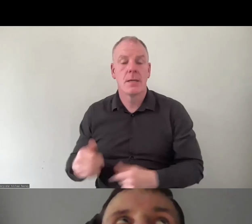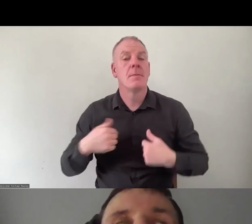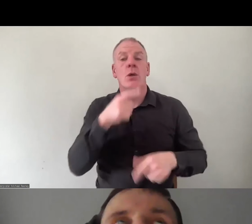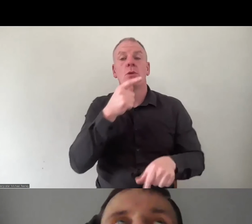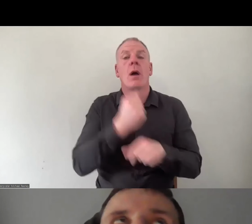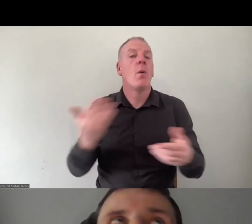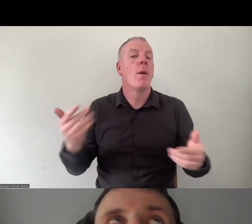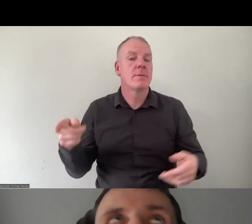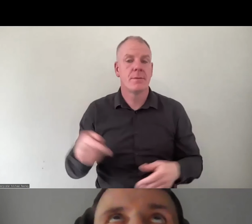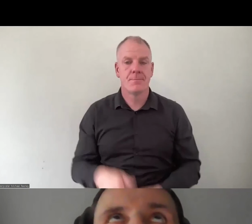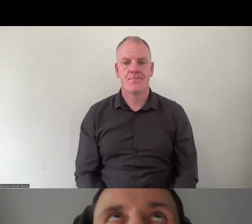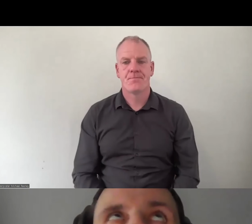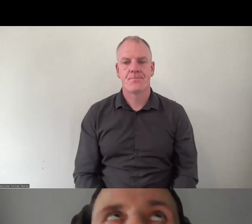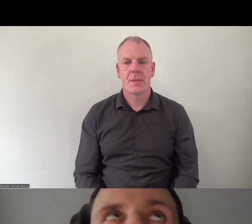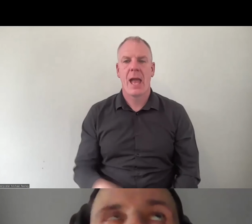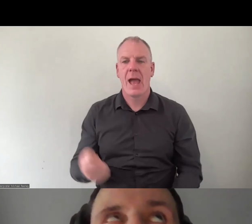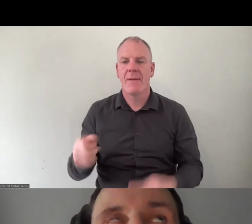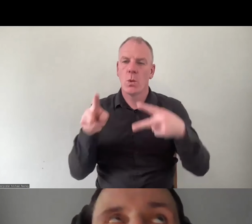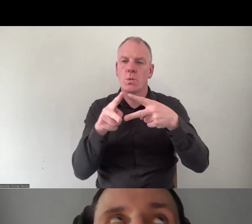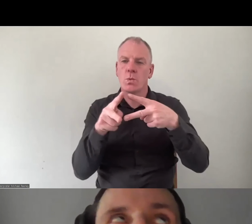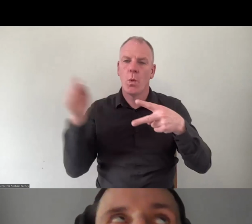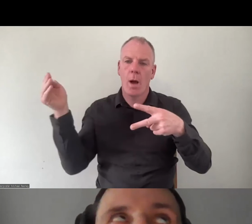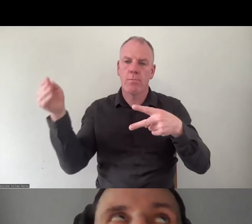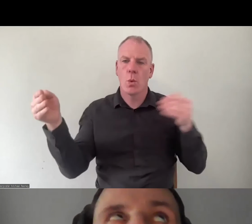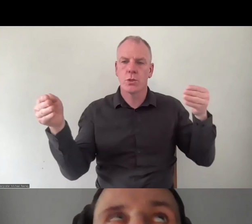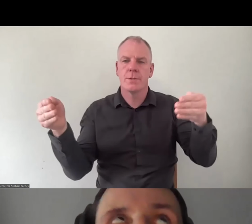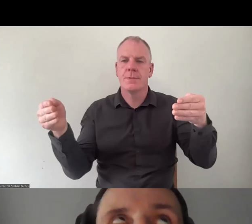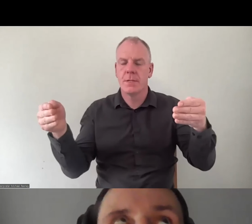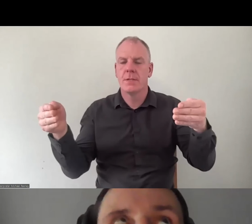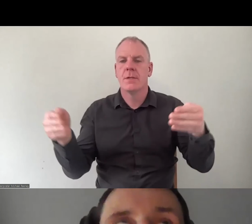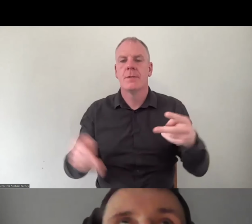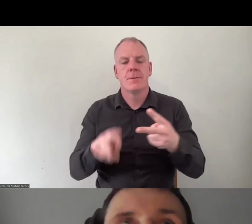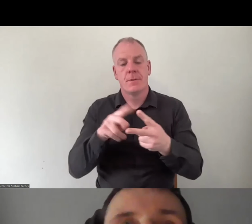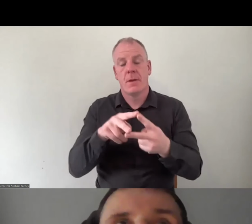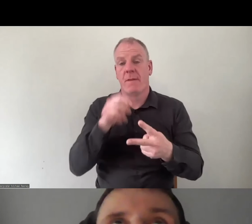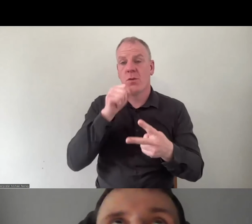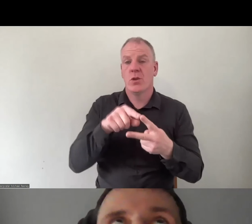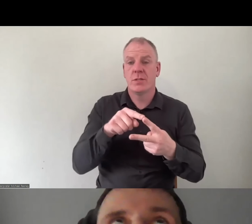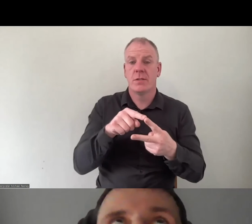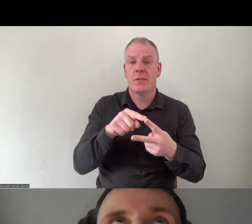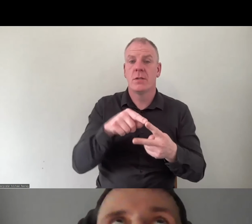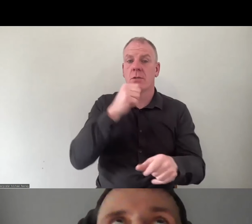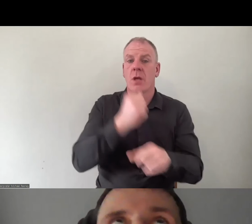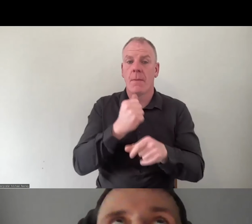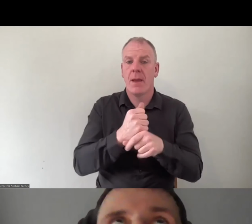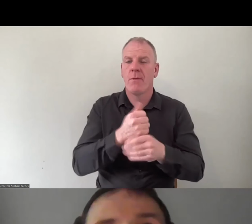I'm going to take two different approaches here. I'm going to take an initial stab at talking to you about legislative context